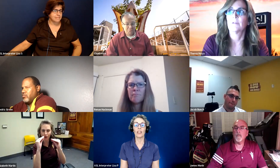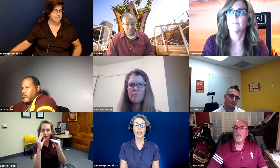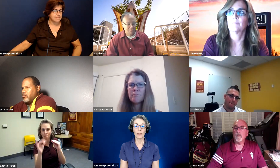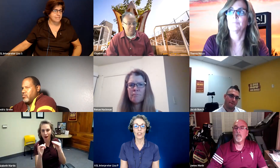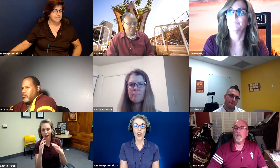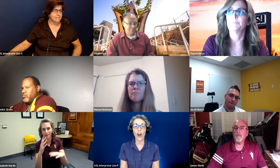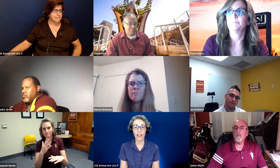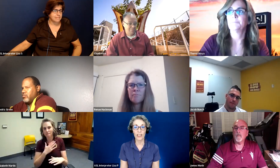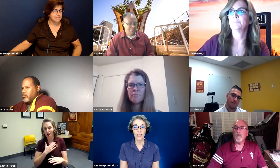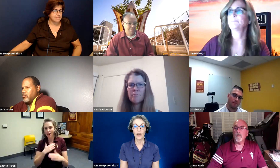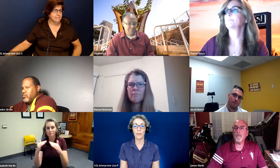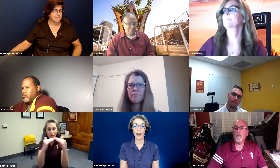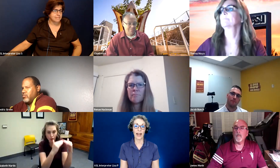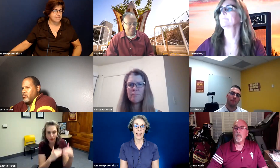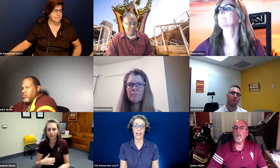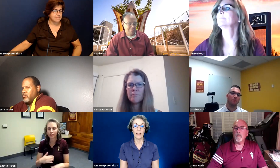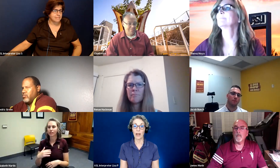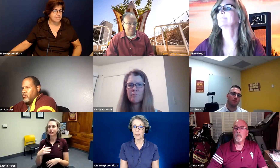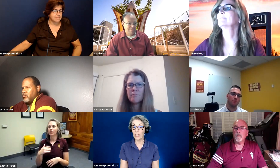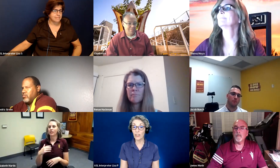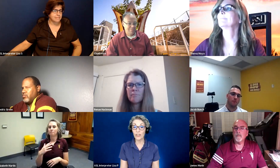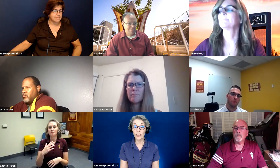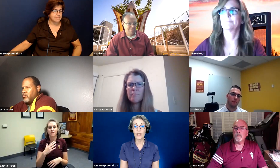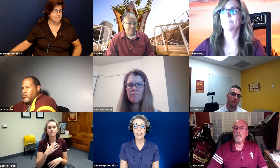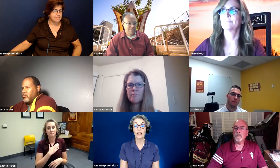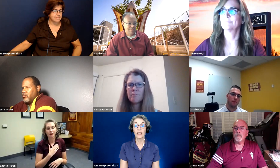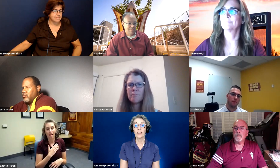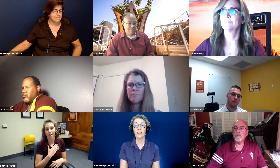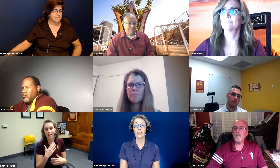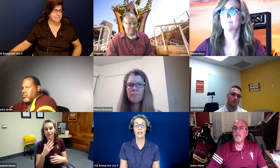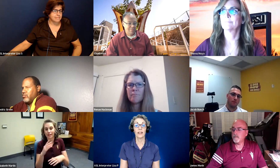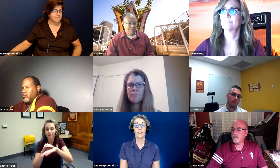when I was taught by my peers, by my advisor at school,